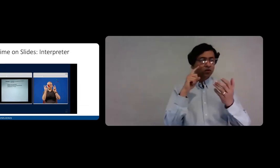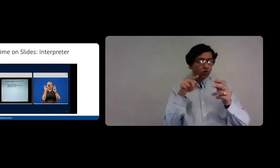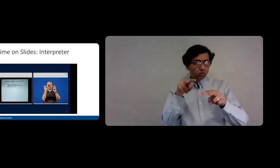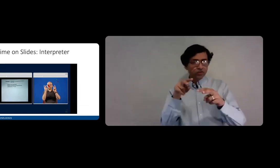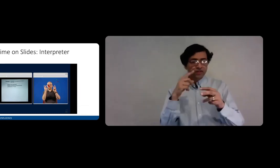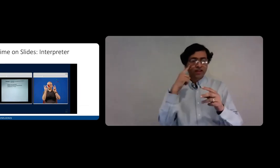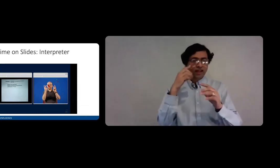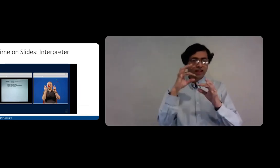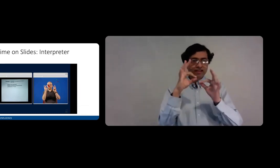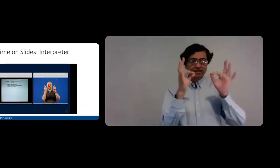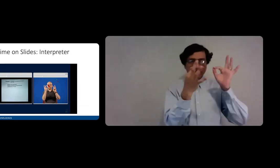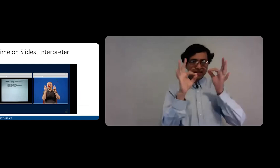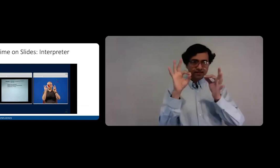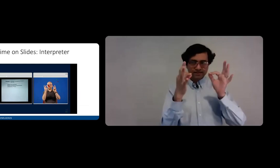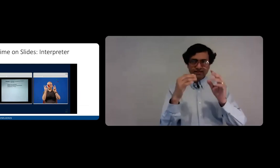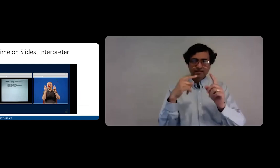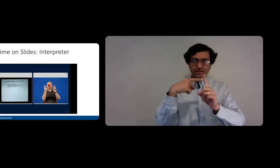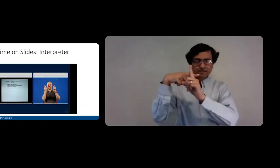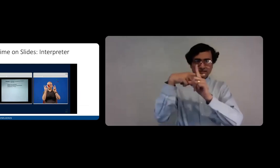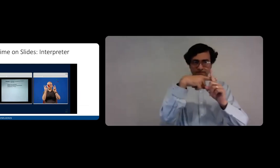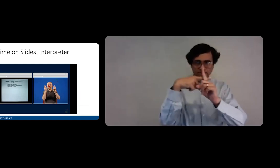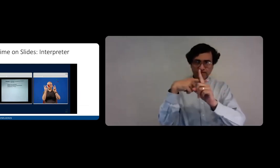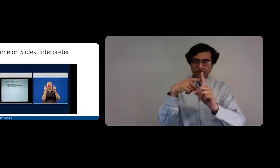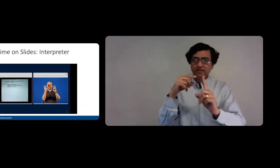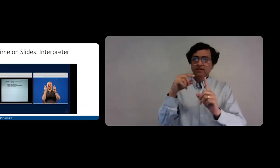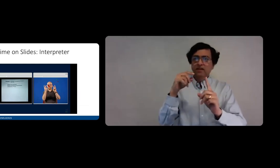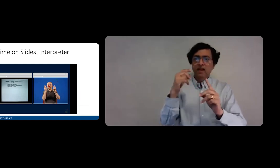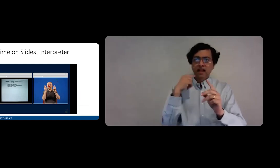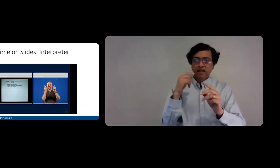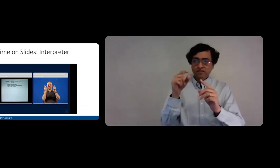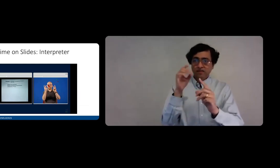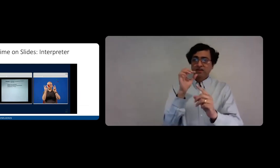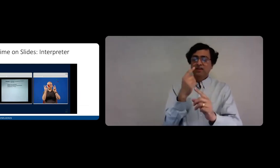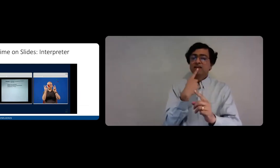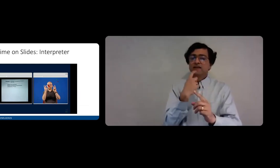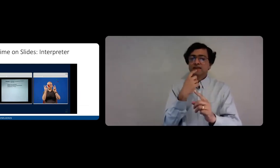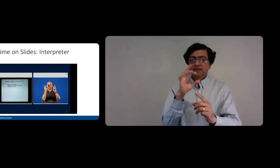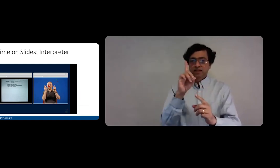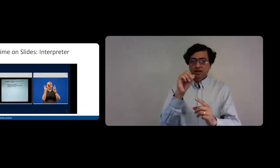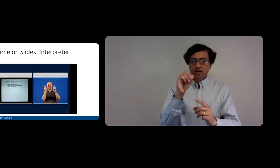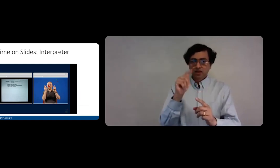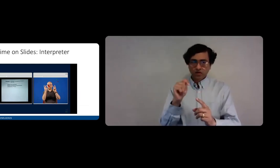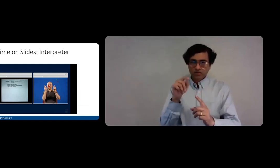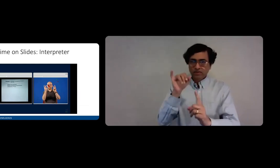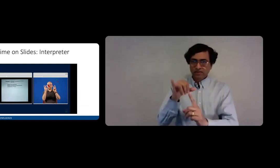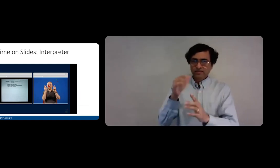What we have in this slide is looking at the eye gaze of a student watching the content.